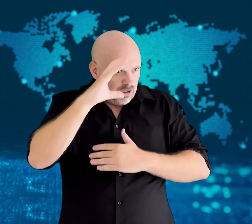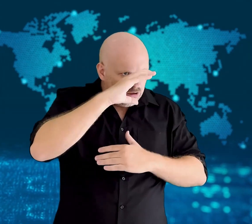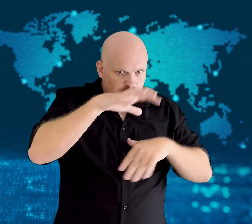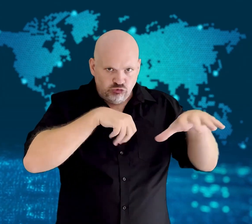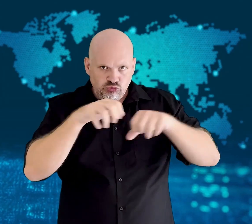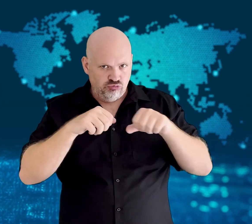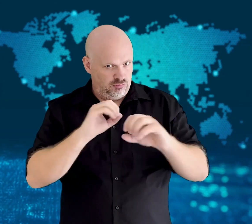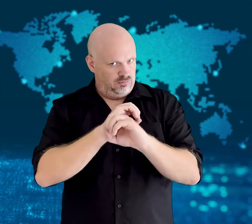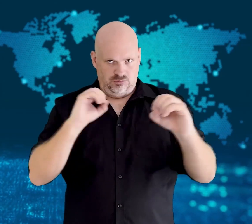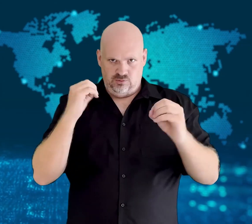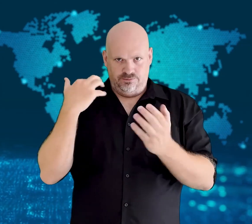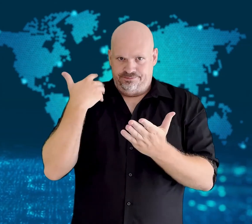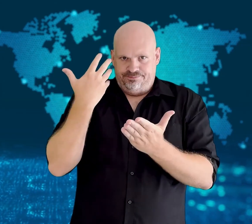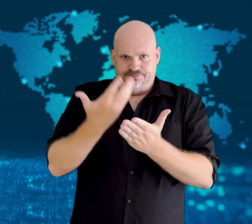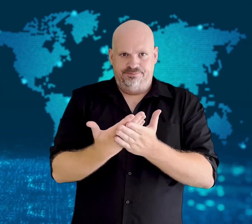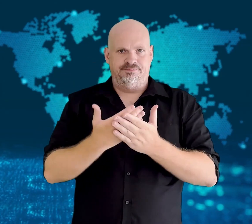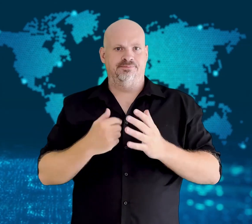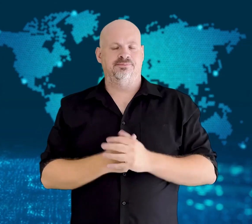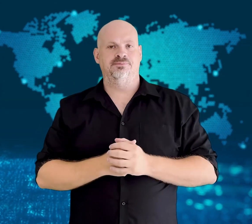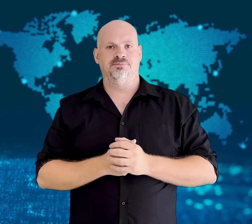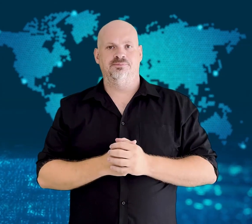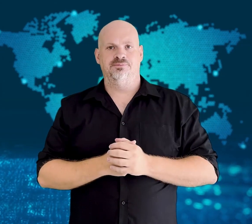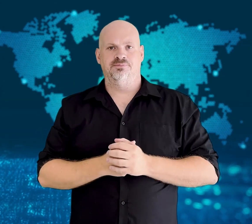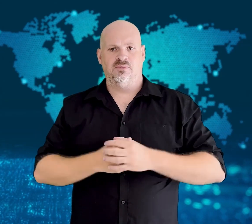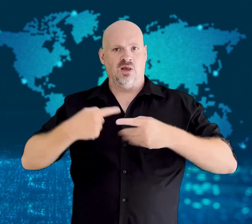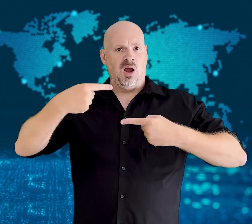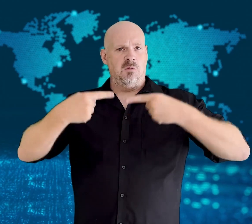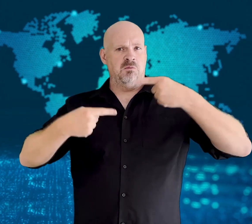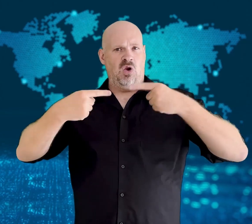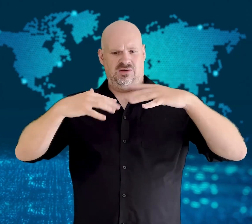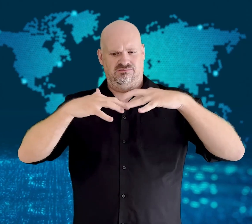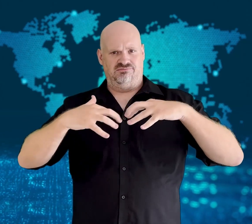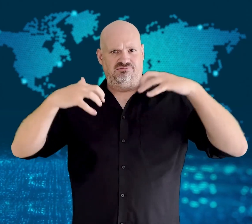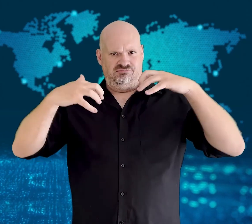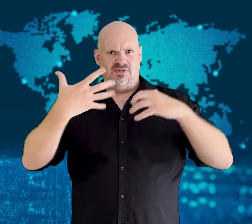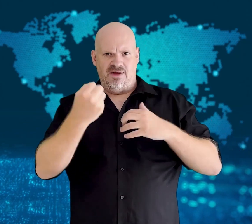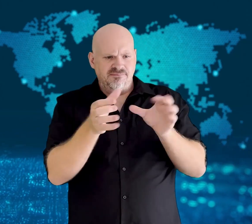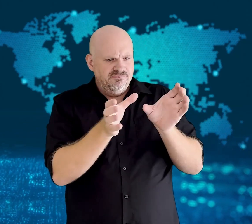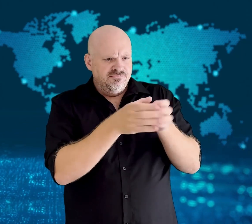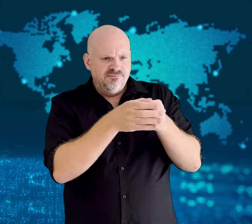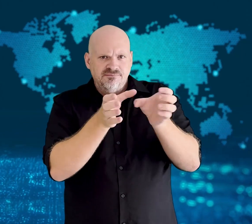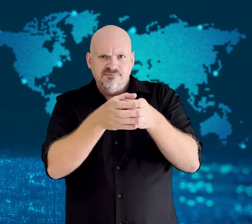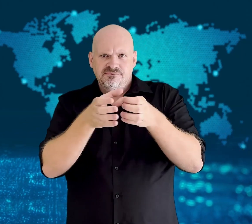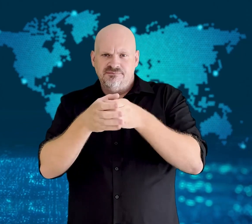Trump's home has never been searched before.